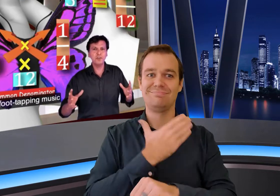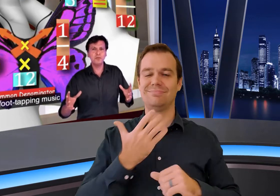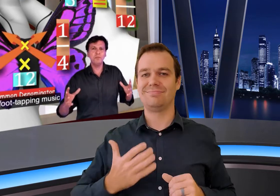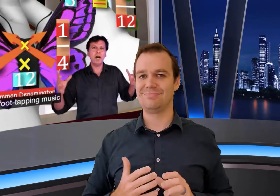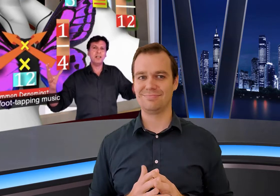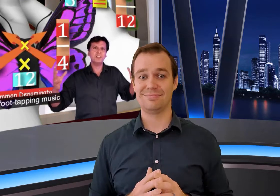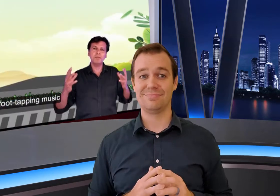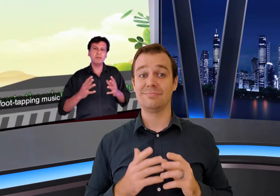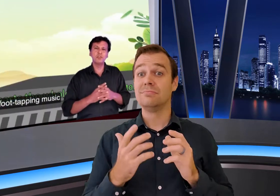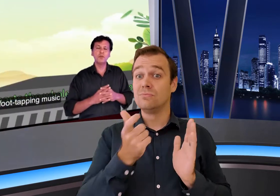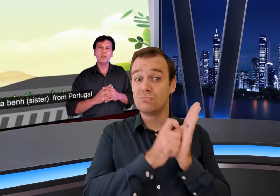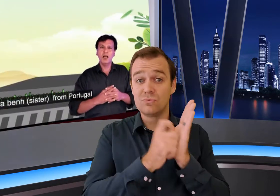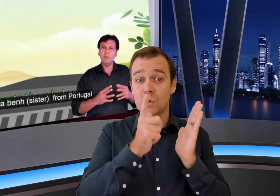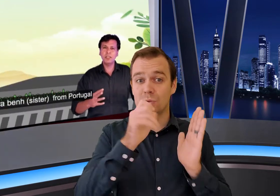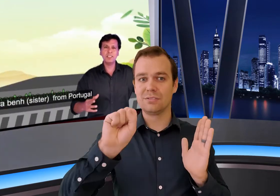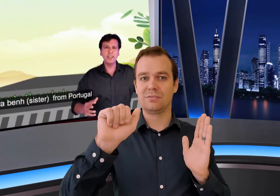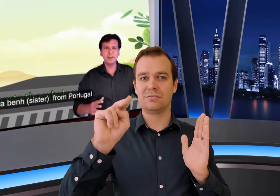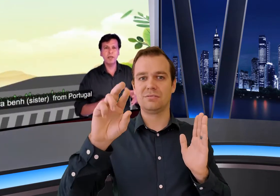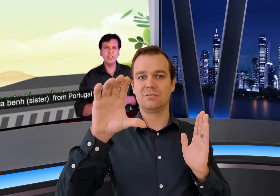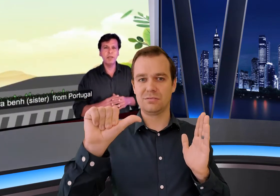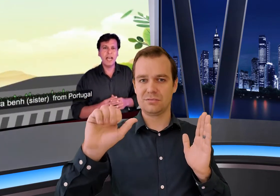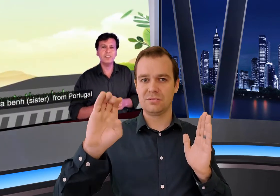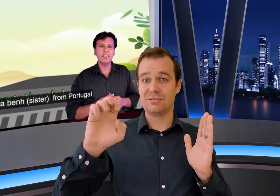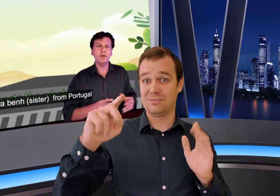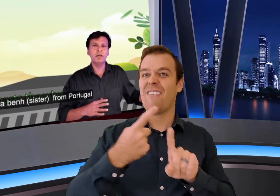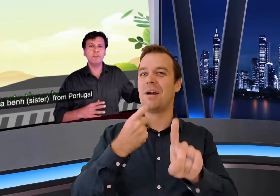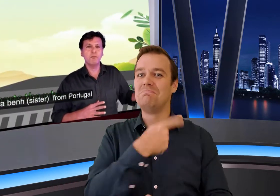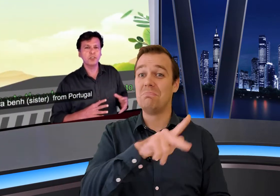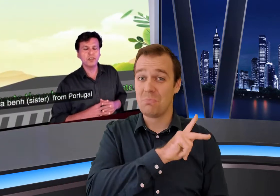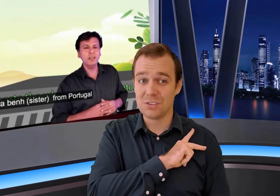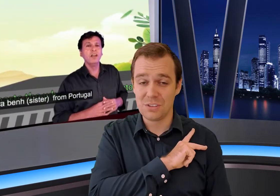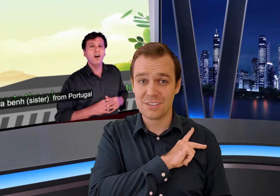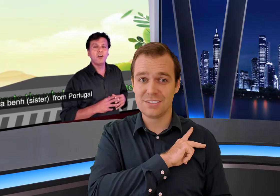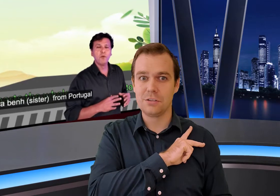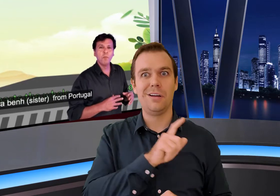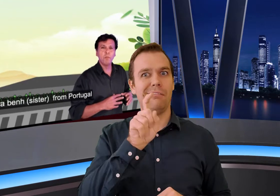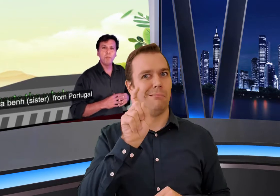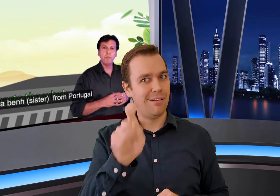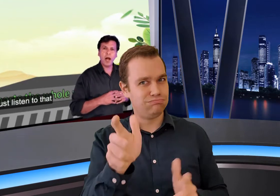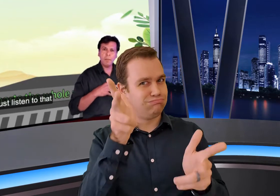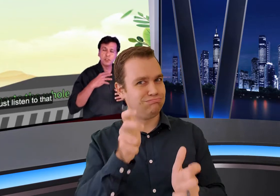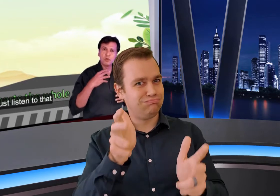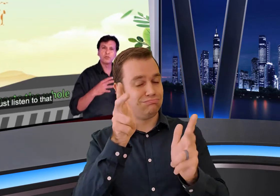we have foot-tapping music composed by Sandra benh (sister) from Portugal